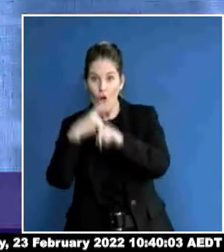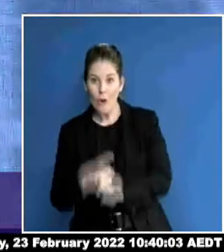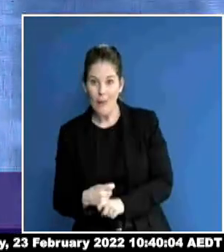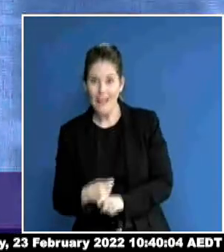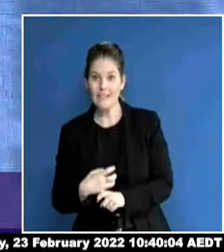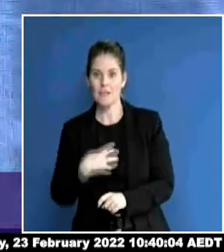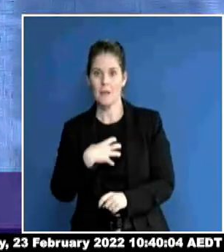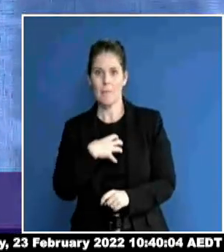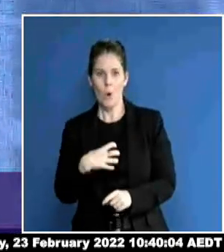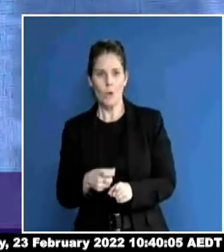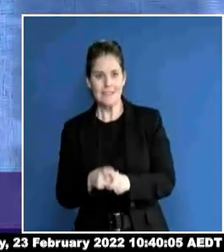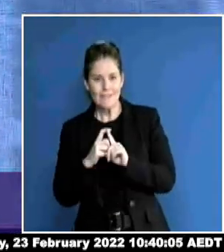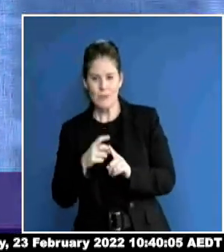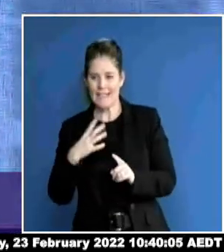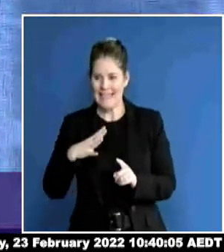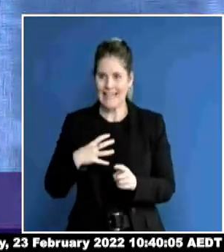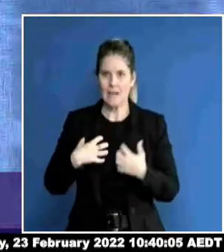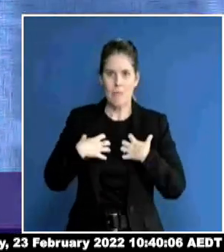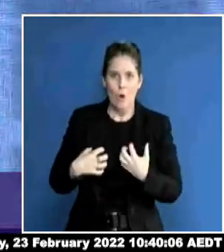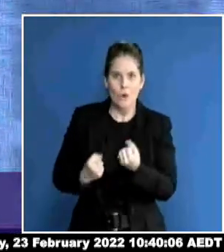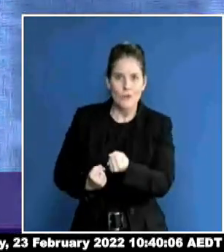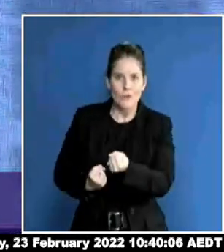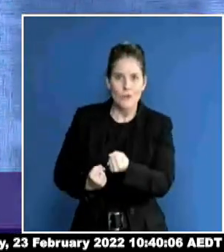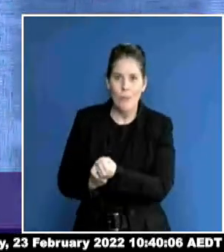employment or have more severe impairments.